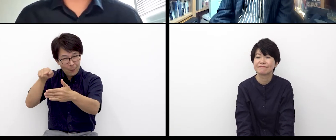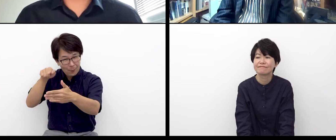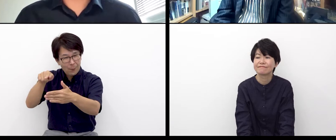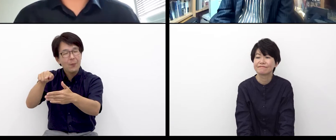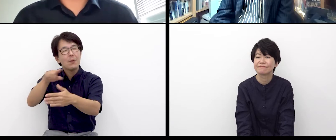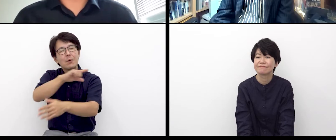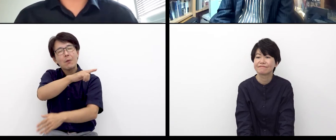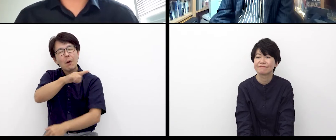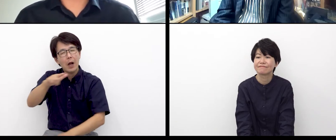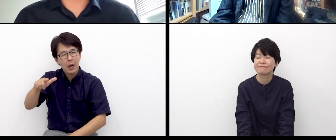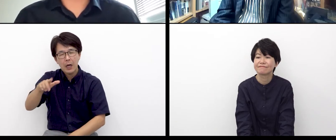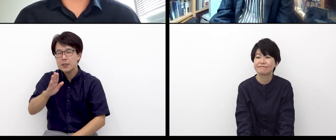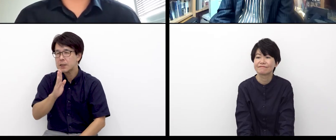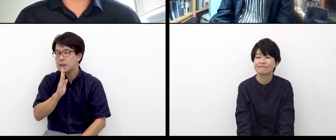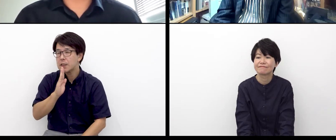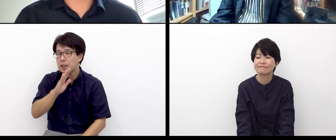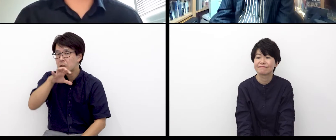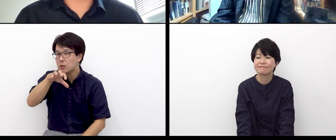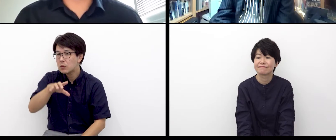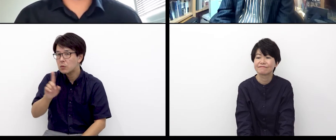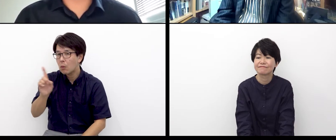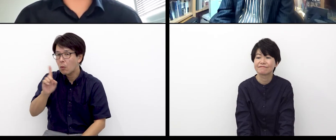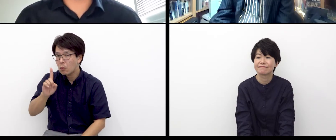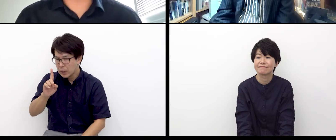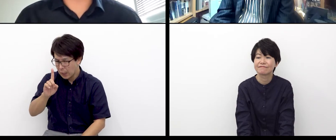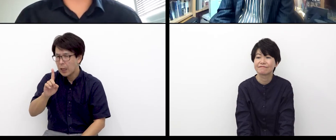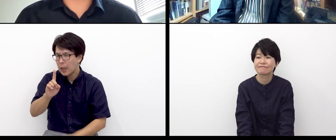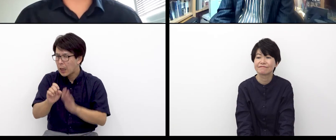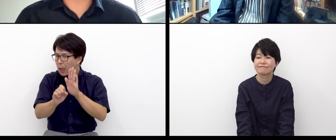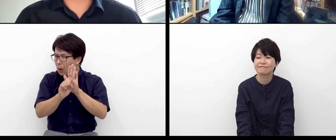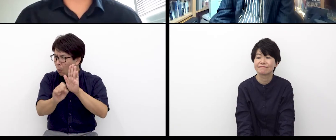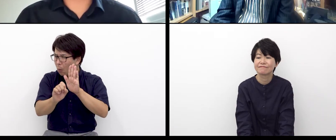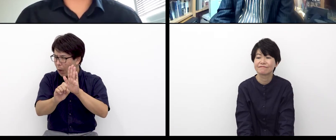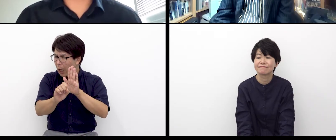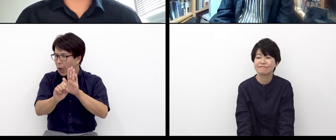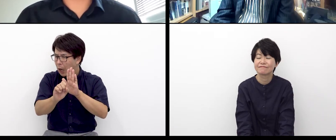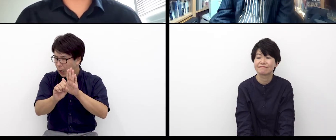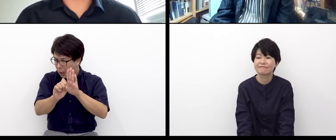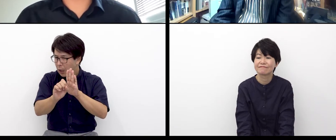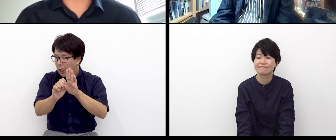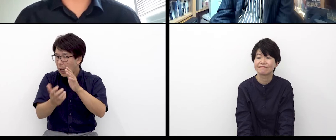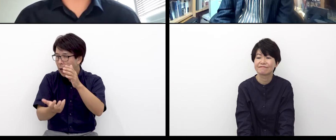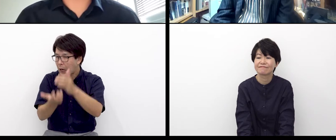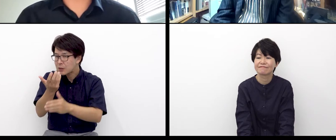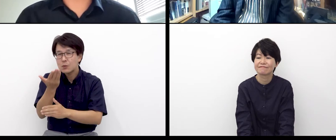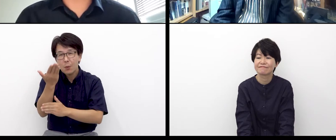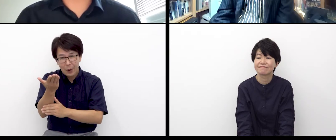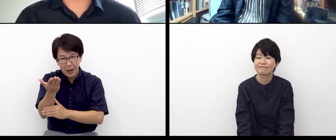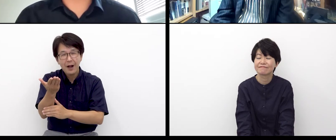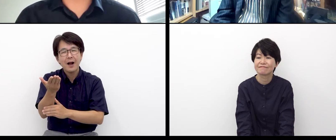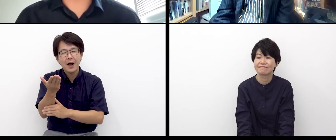For example, about the videos Mr. Oki sent in this project.